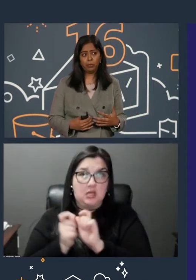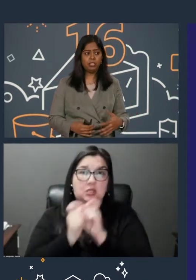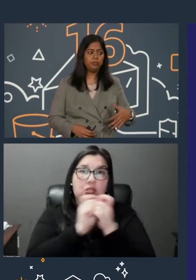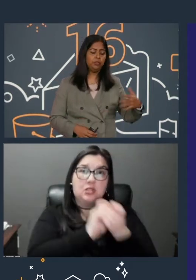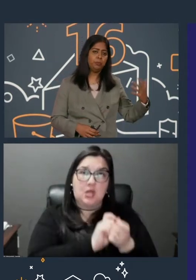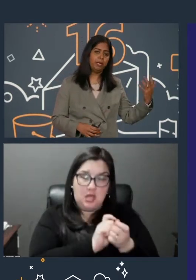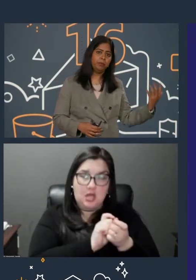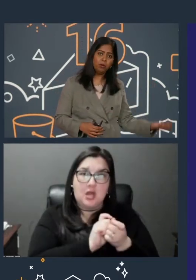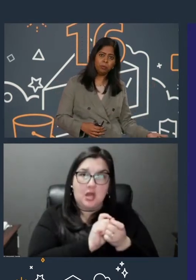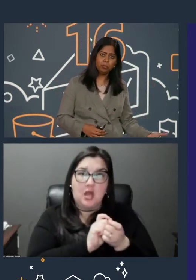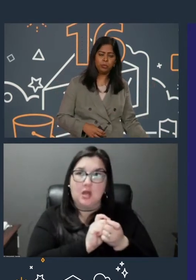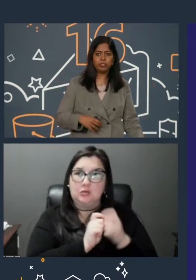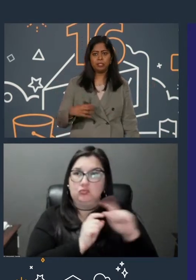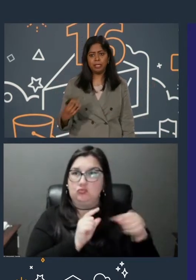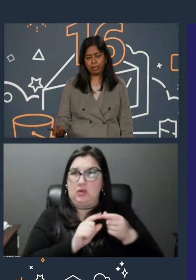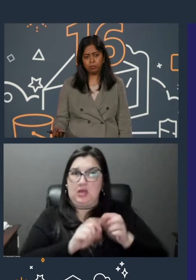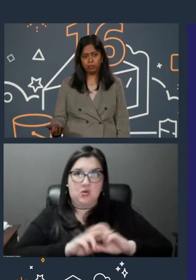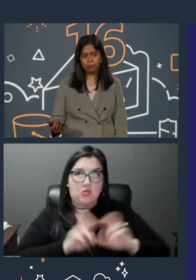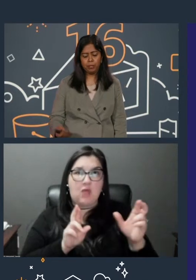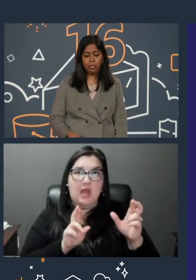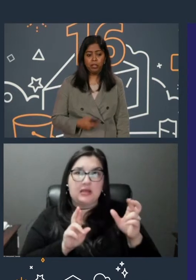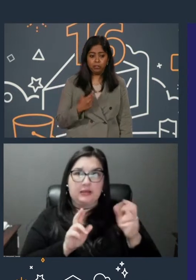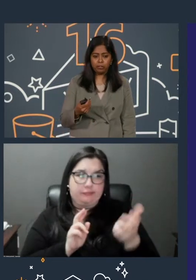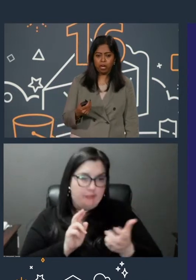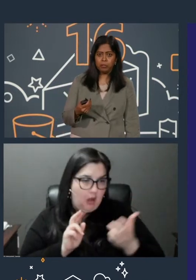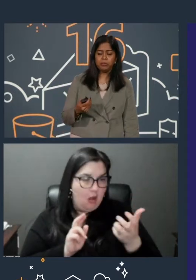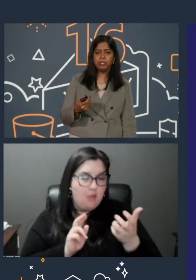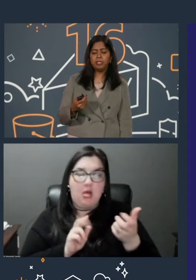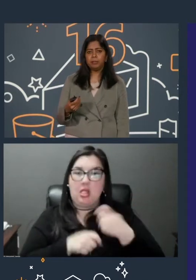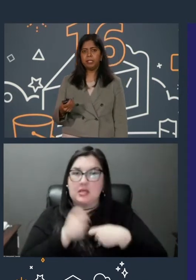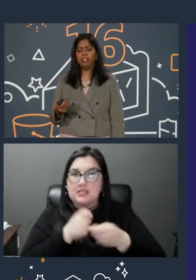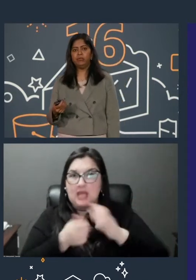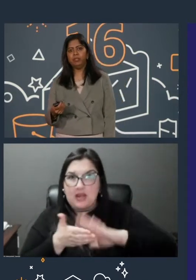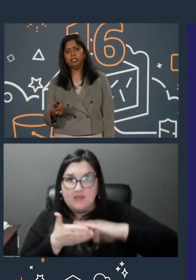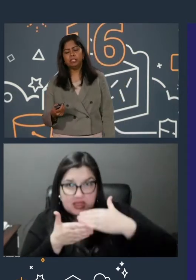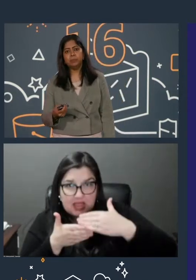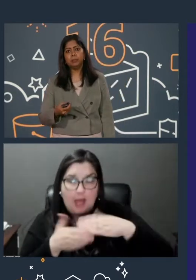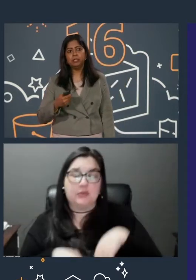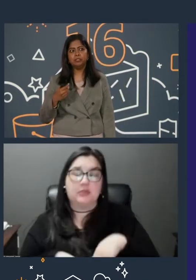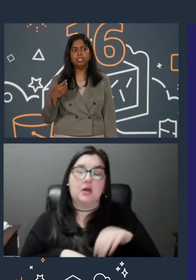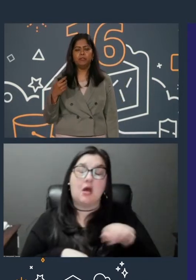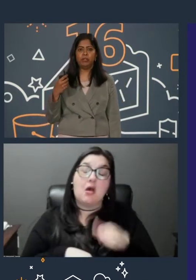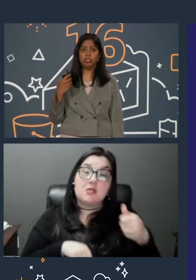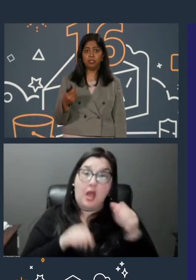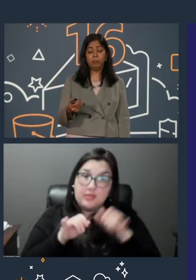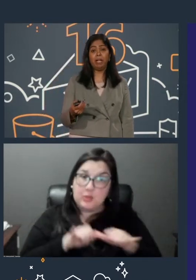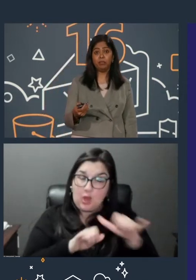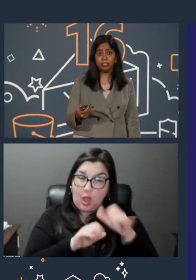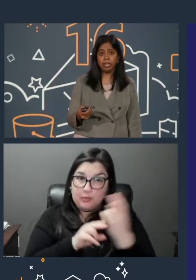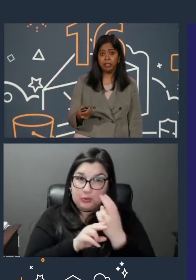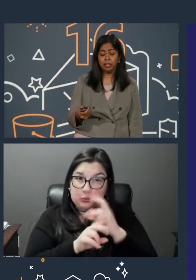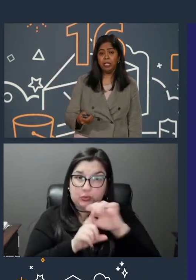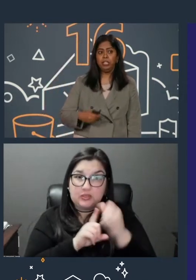when it's viewed by a mobile versus a laptop. Another common use case I'm seeing in the field is people using it for S3 malware scanning.